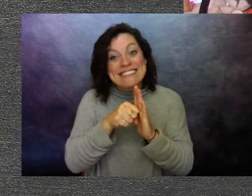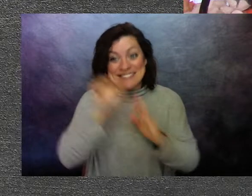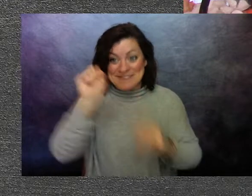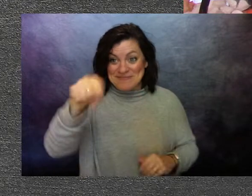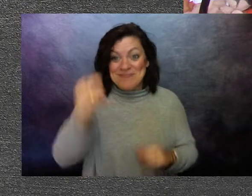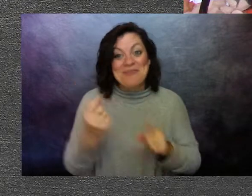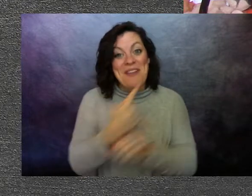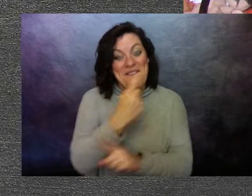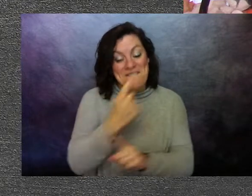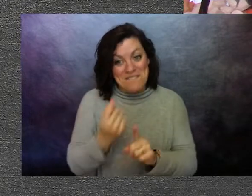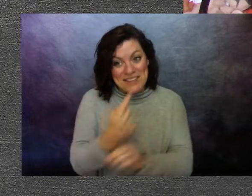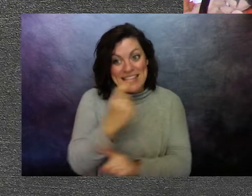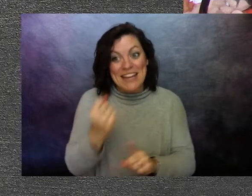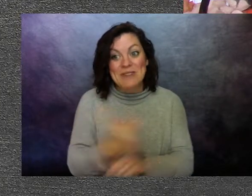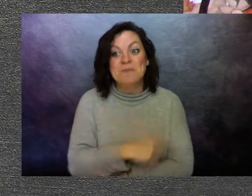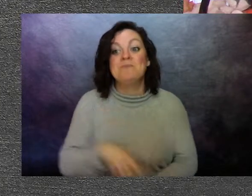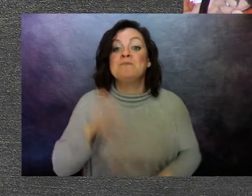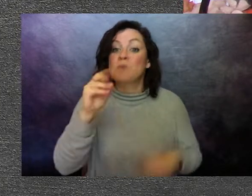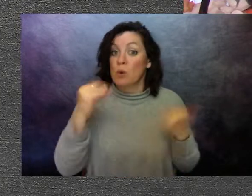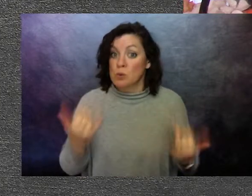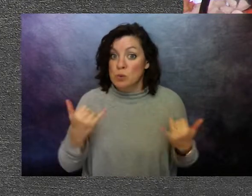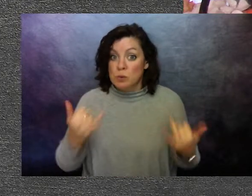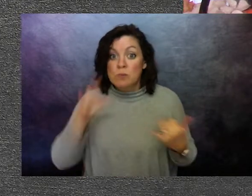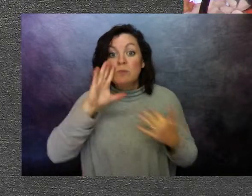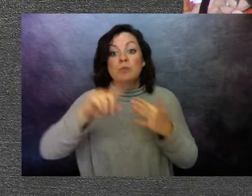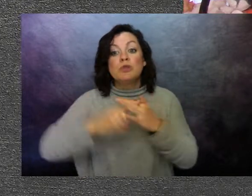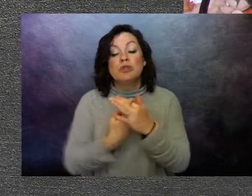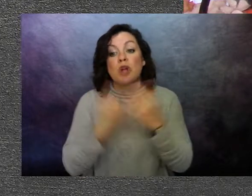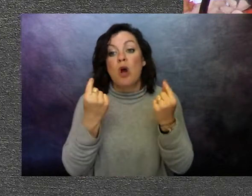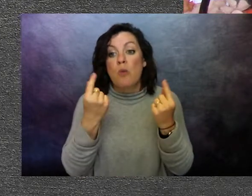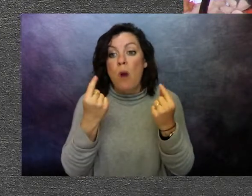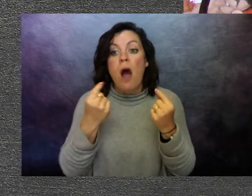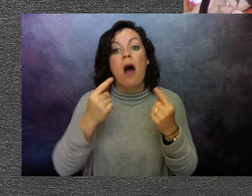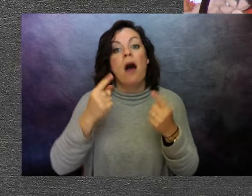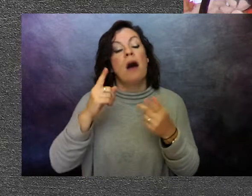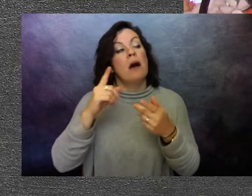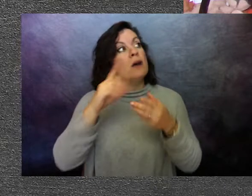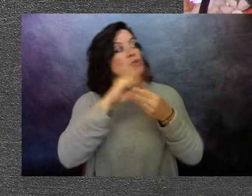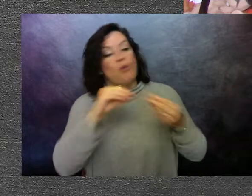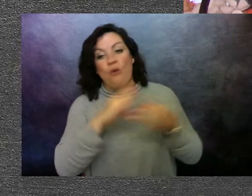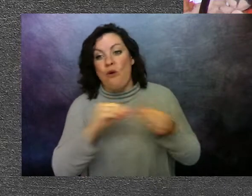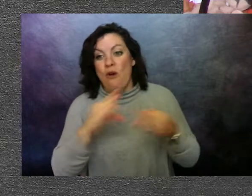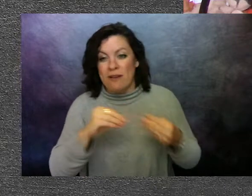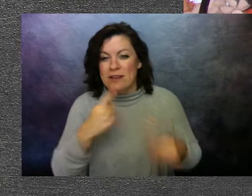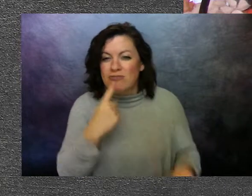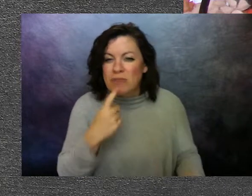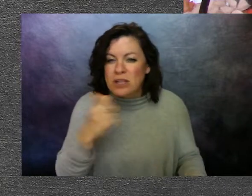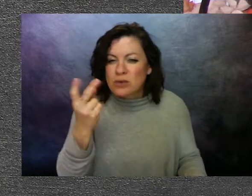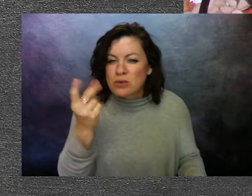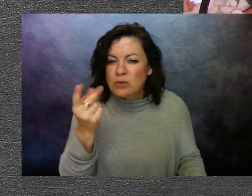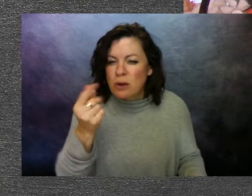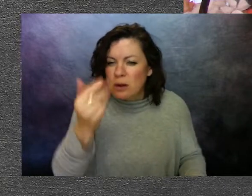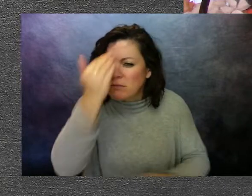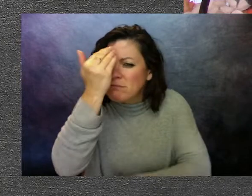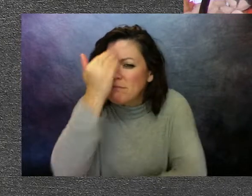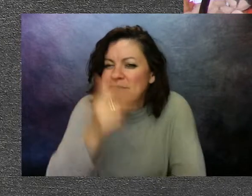We're going to begin today by reading a story about a little red dog and I bet you might know him,